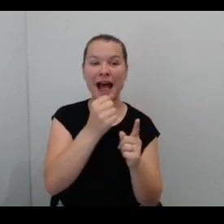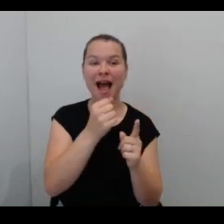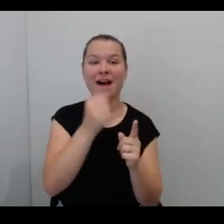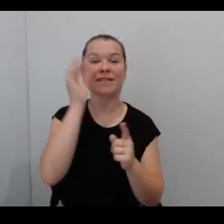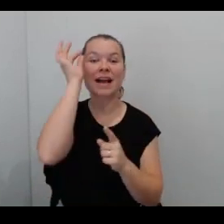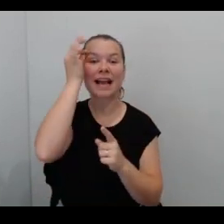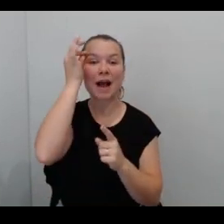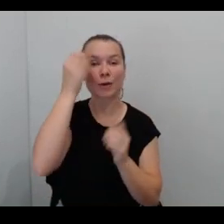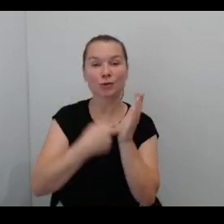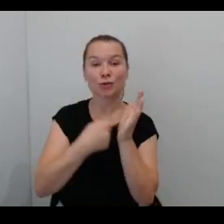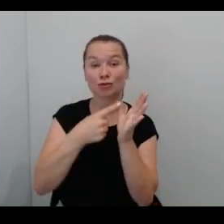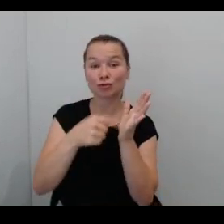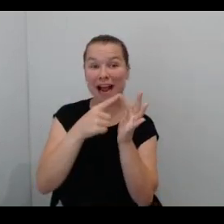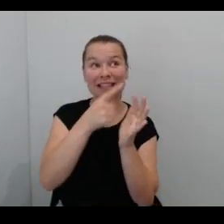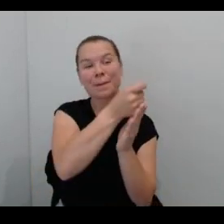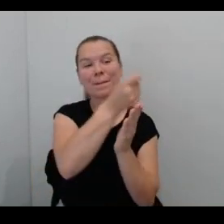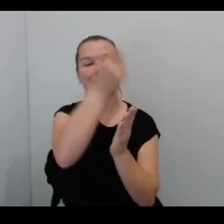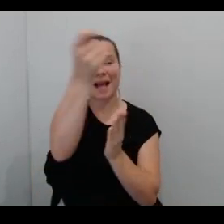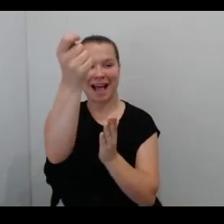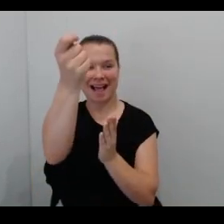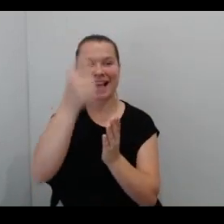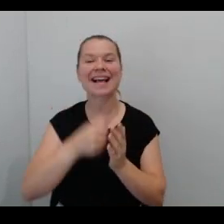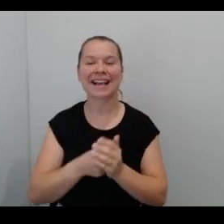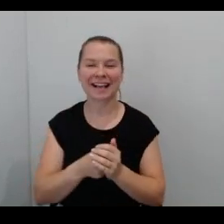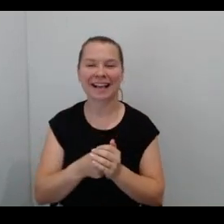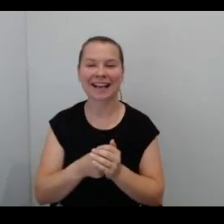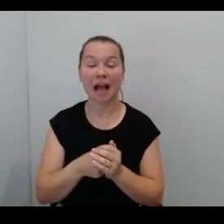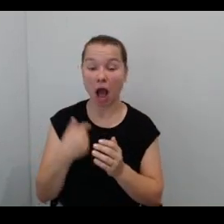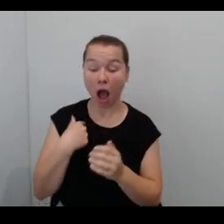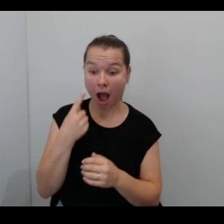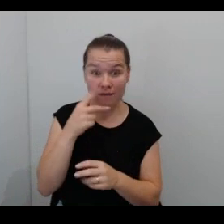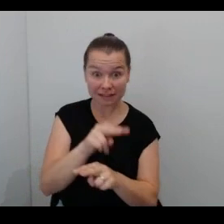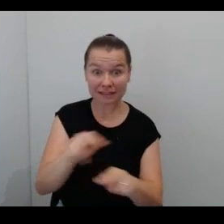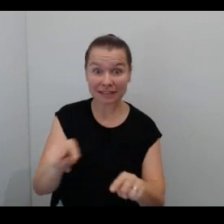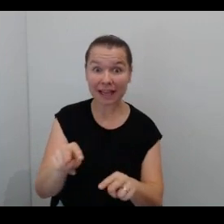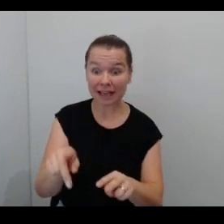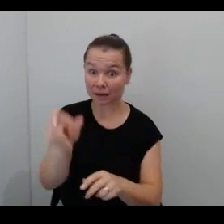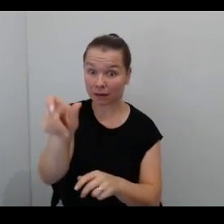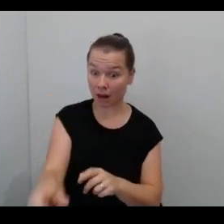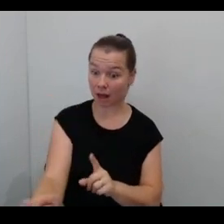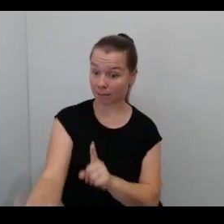We have seen circumstances where clients can go to their bank and say, hey, I have this debt with the council.